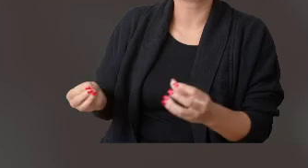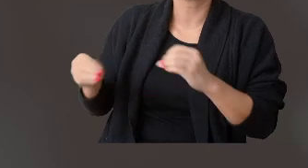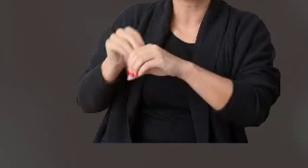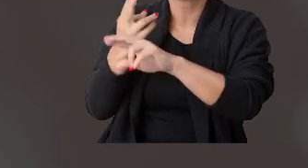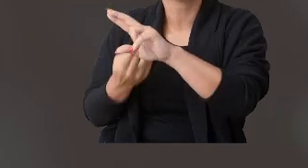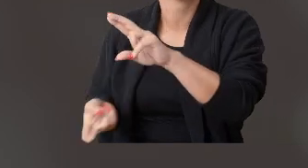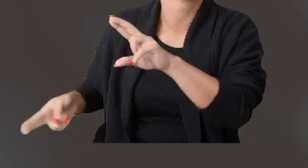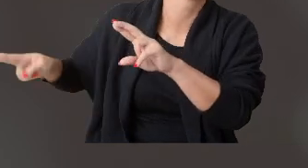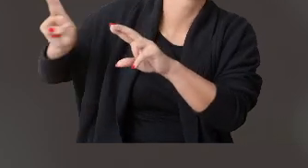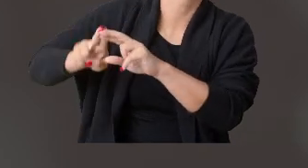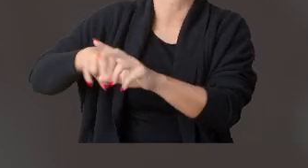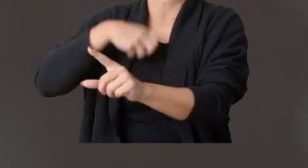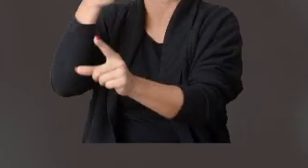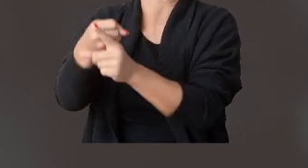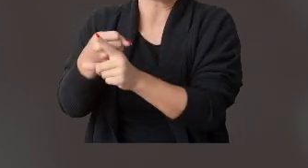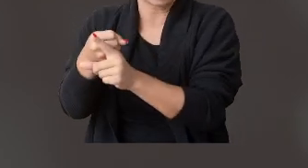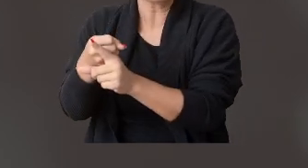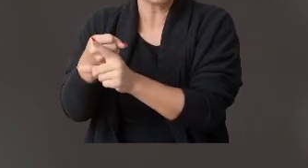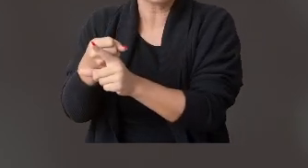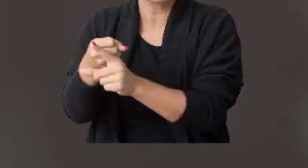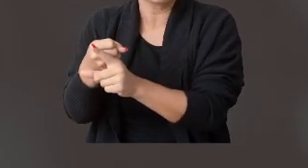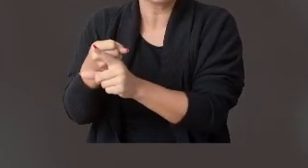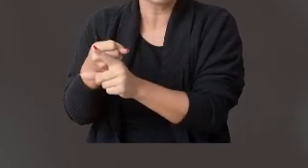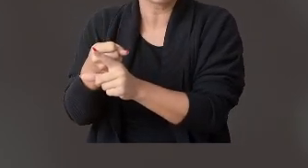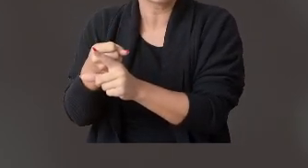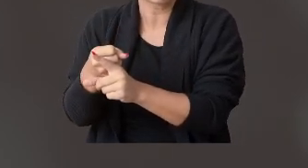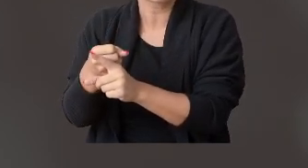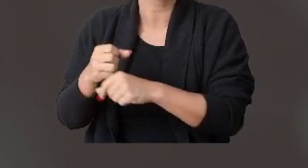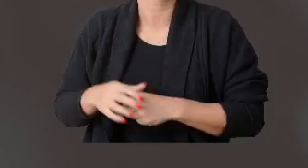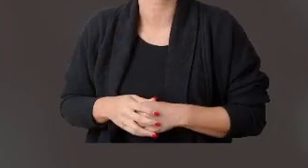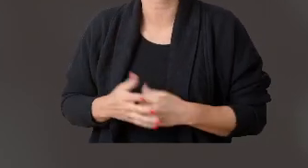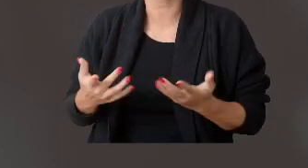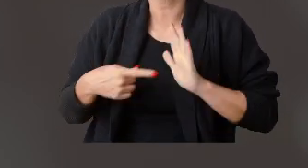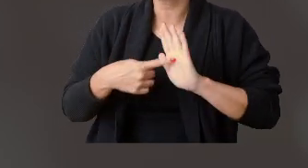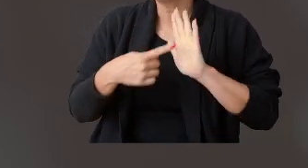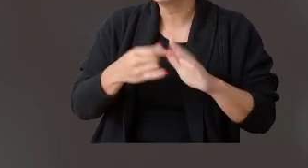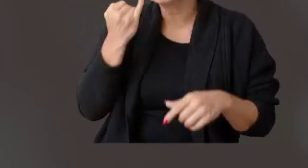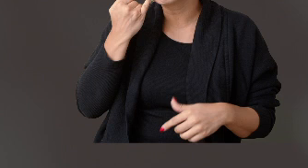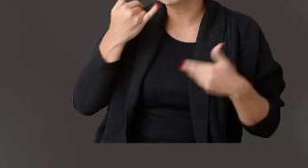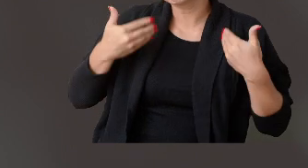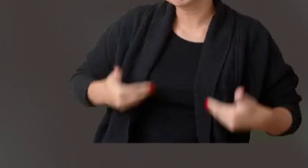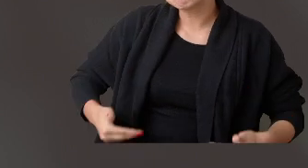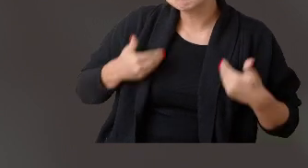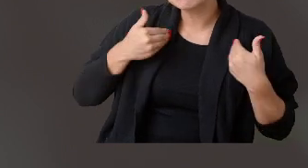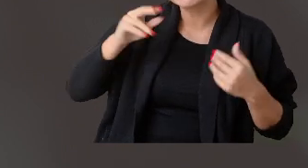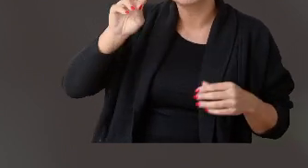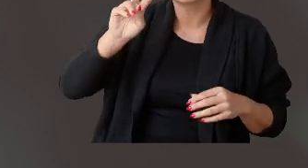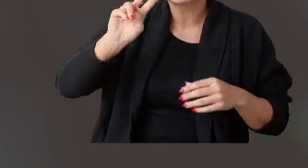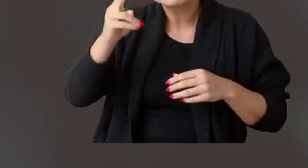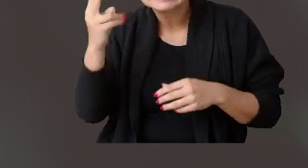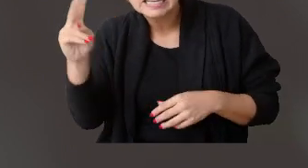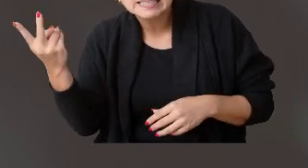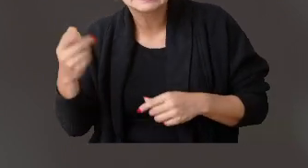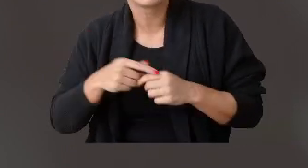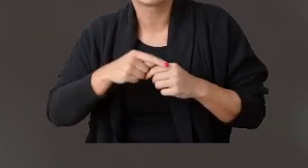because it's driving productivity in a more impactful way. If I'm dyslexic or I have neurodiversity,